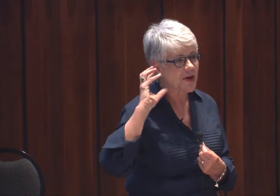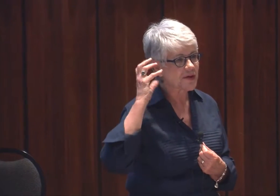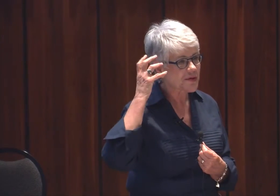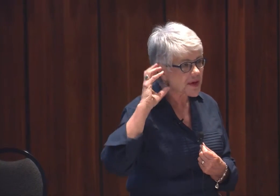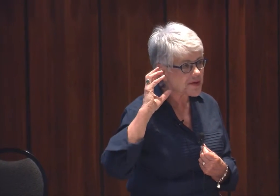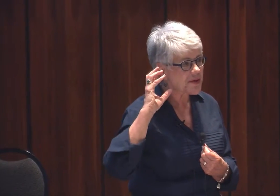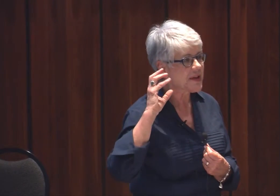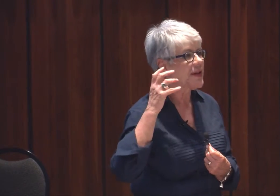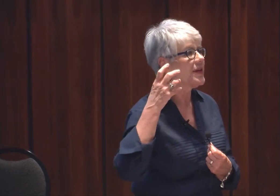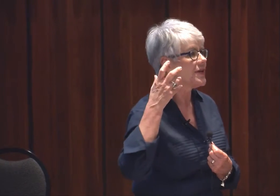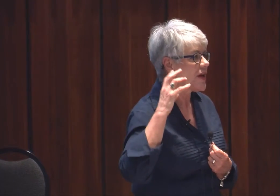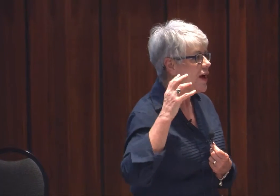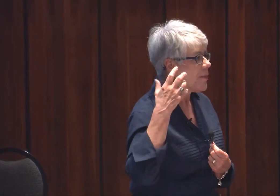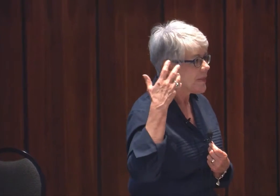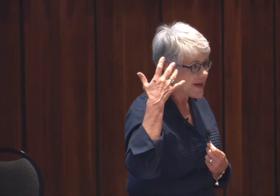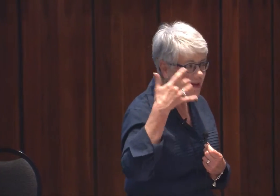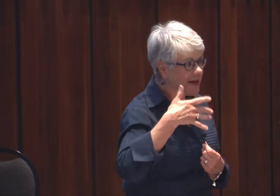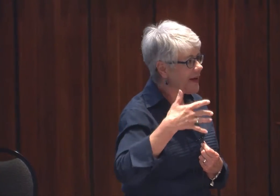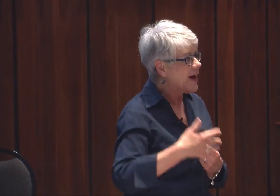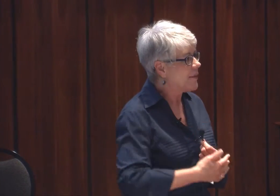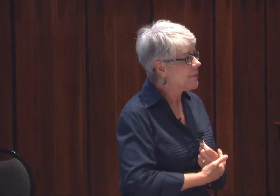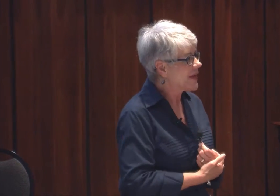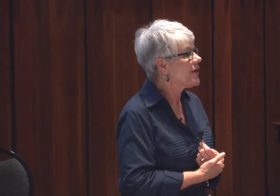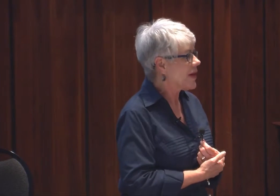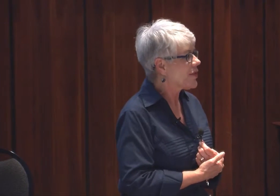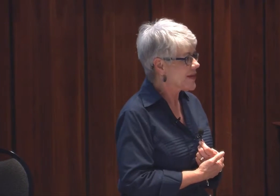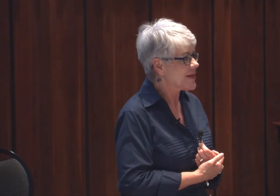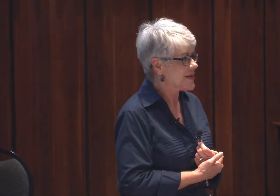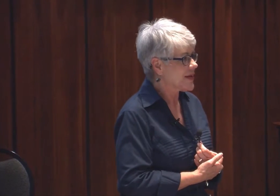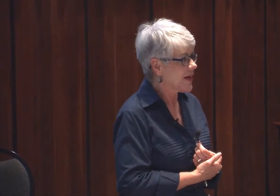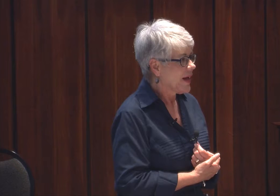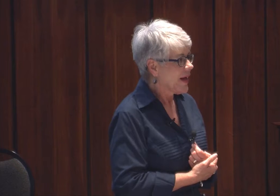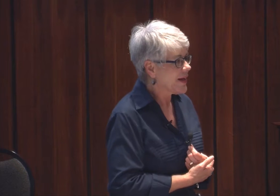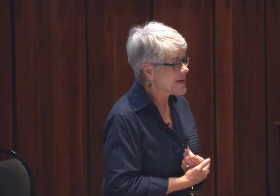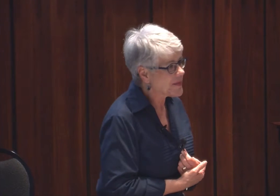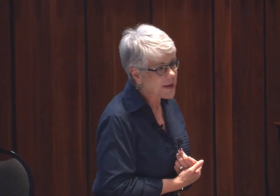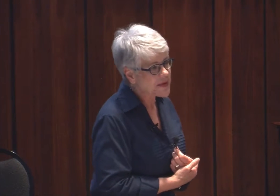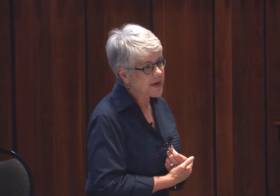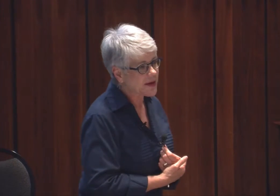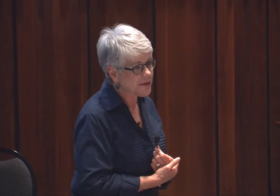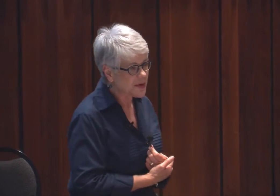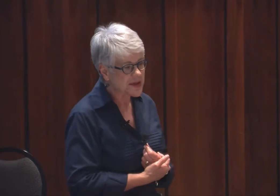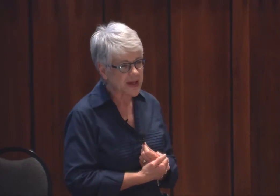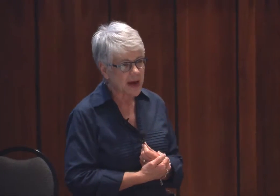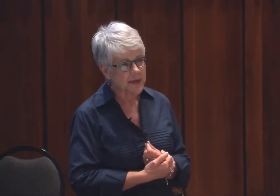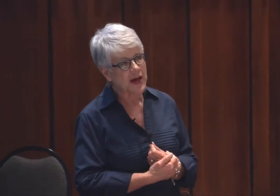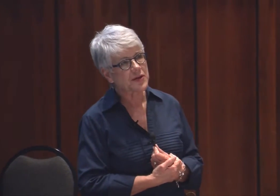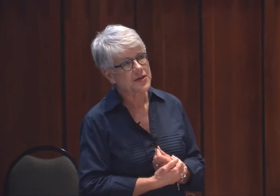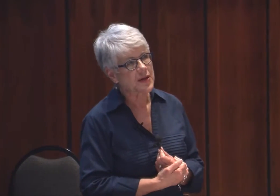structurally there, but they're not processing. And sometimes the medical folks, the ophthalmologist, and the